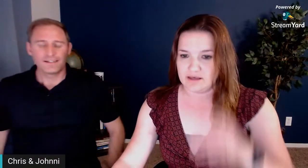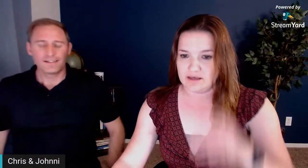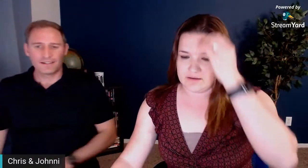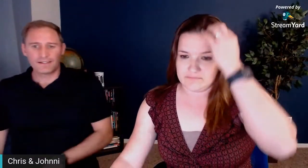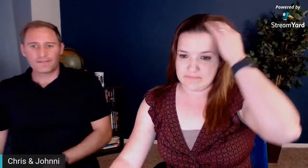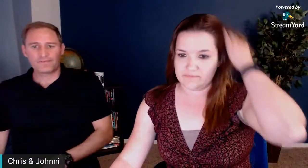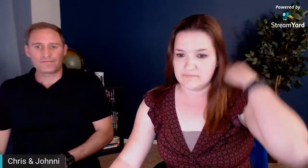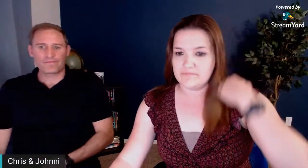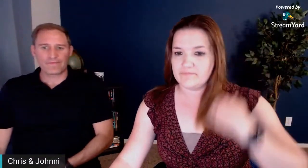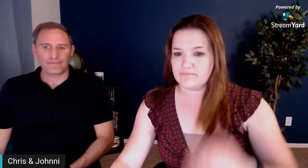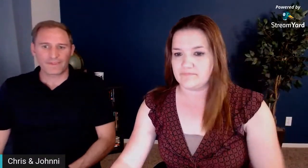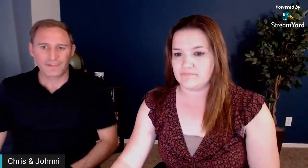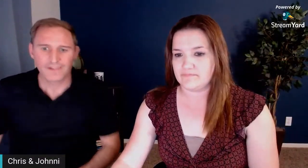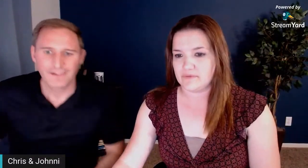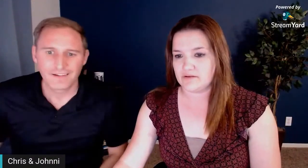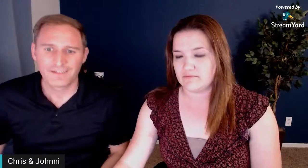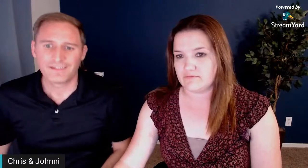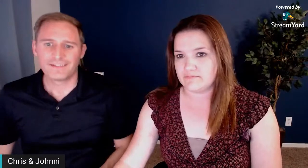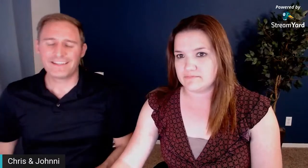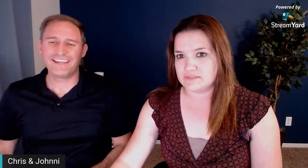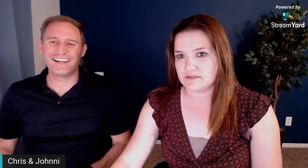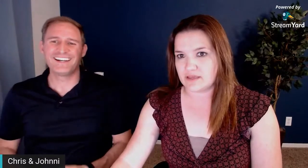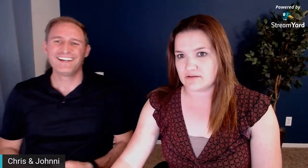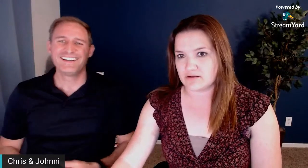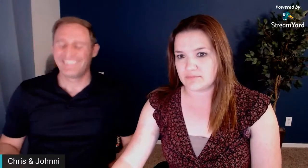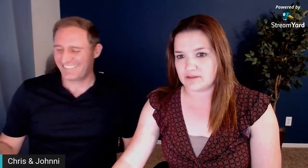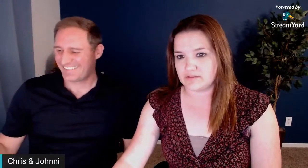um so yeah they're all coming in